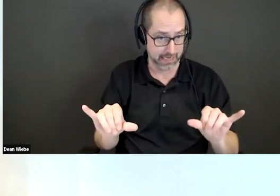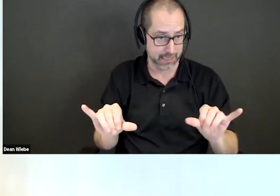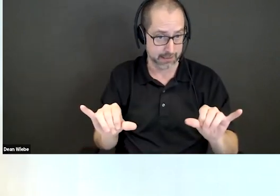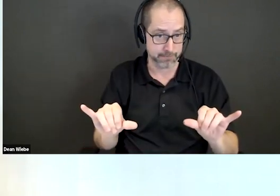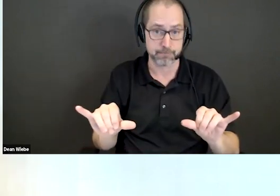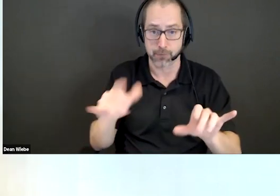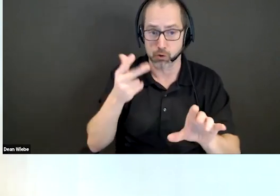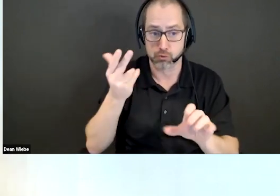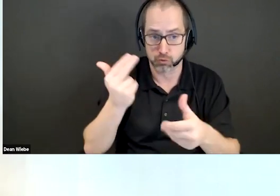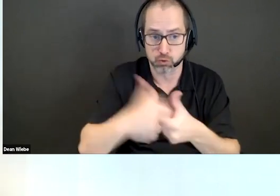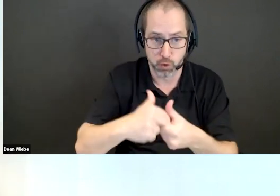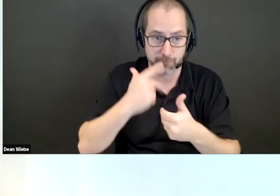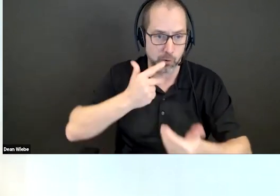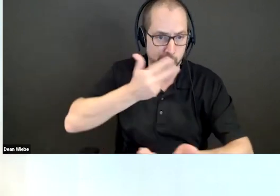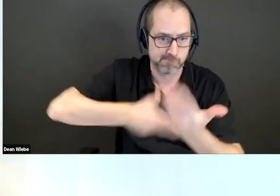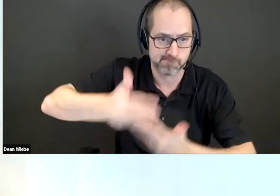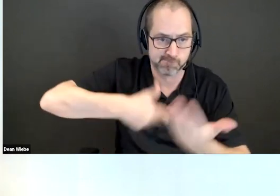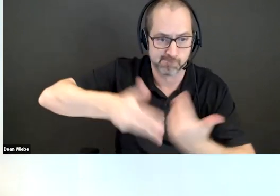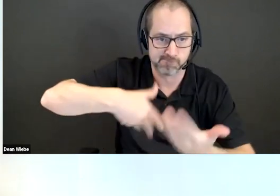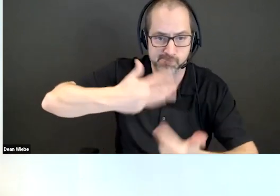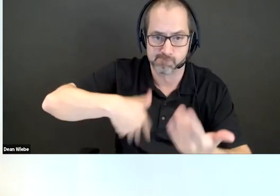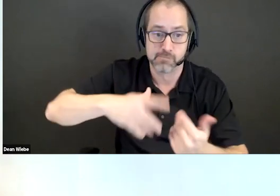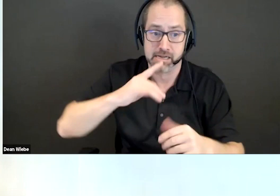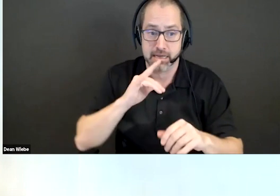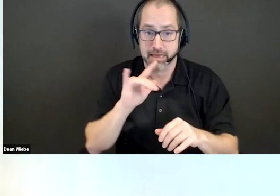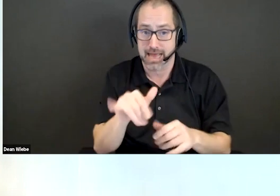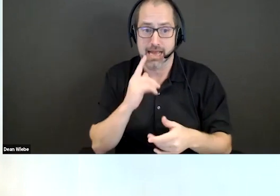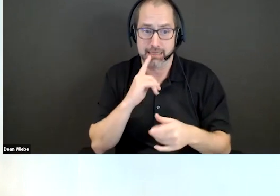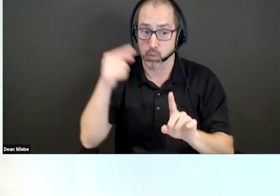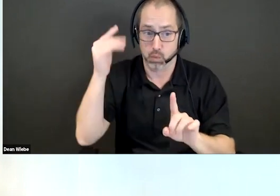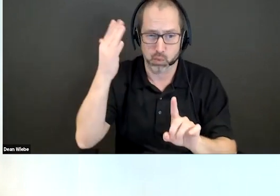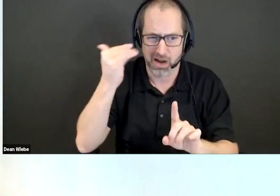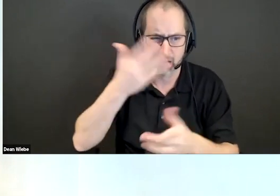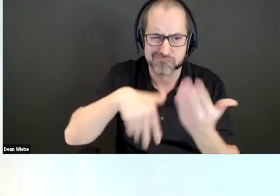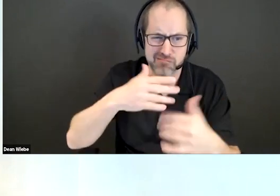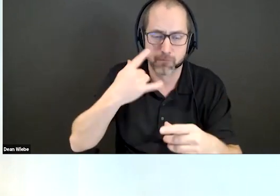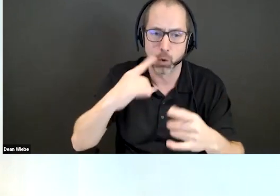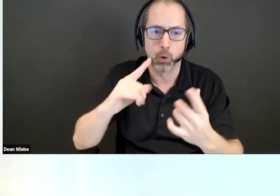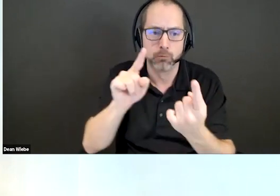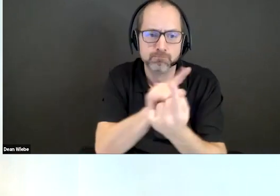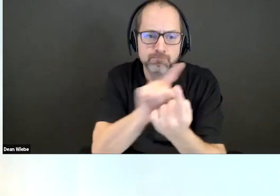us. And that'll be specifically designed as an opportunity for delegates to join the discussion,